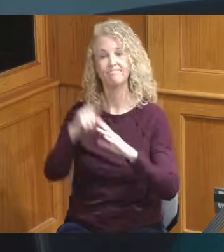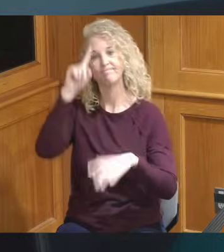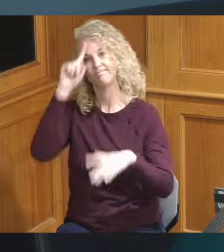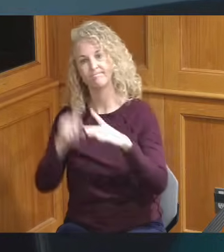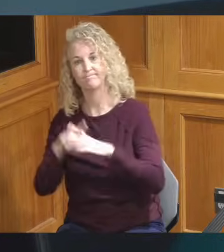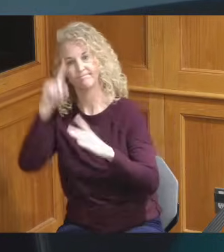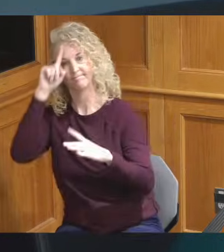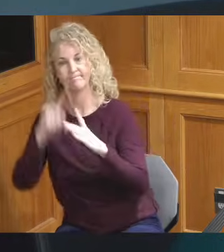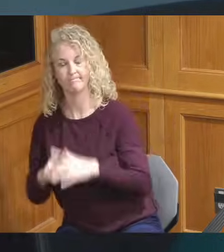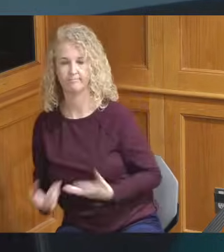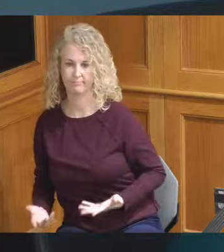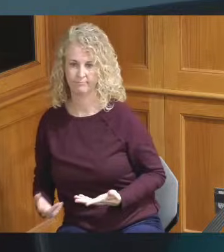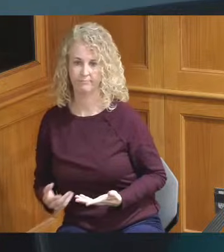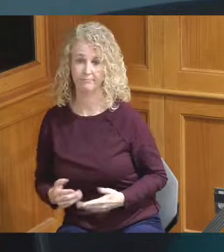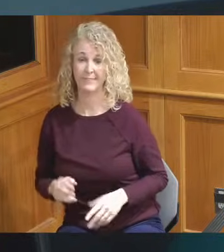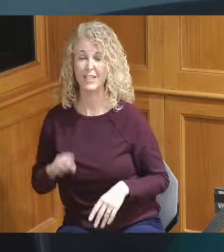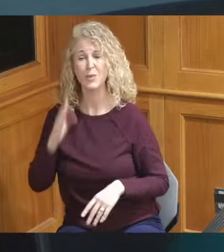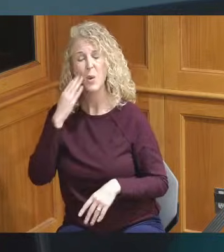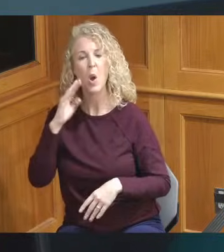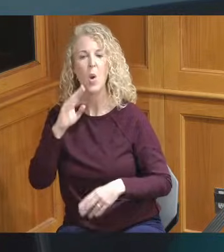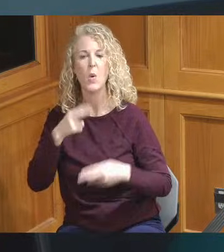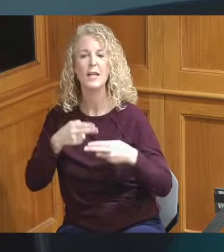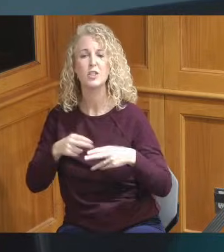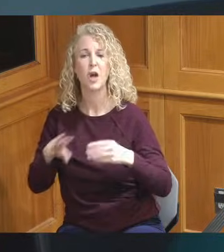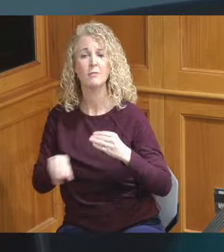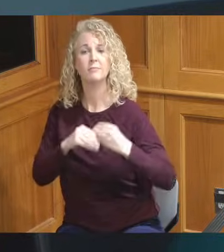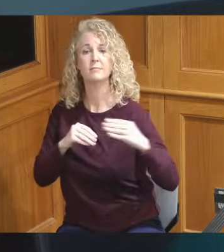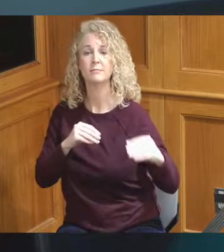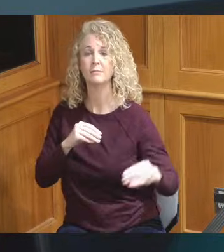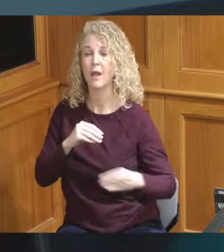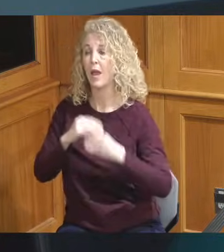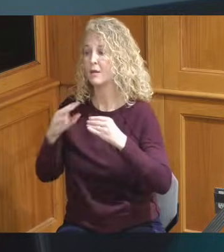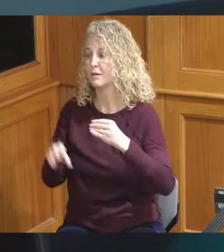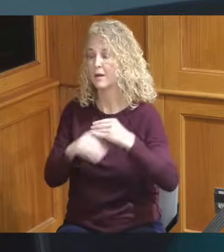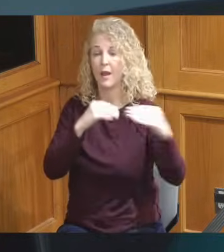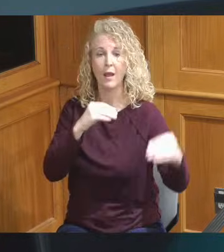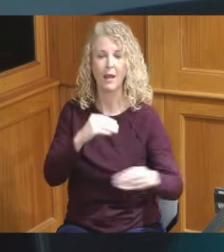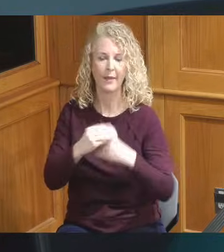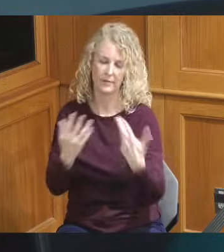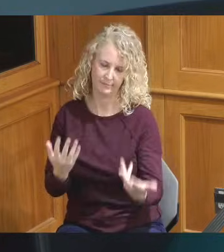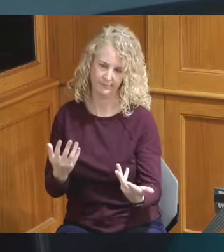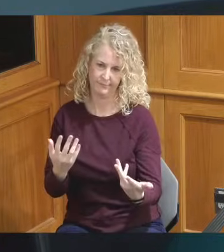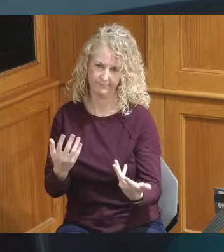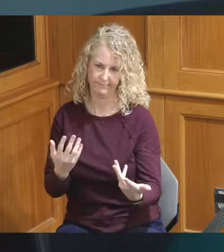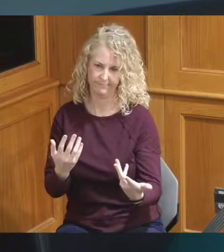market. It would be known as a la carts. but in the construction field change orders. I've had